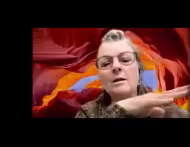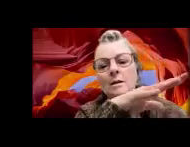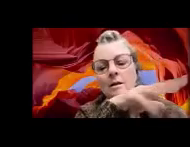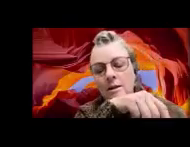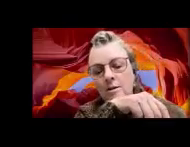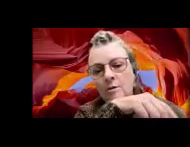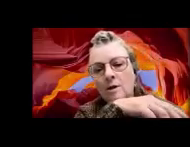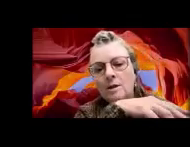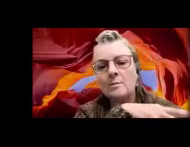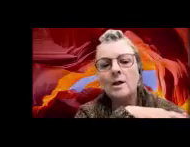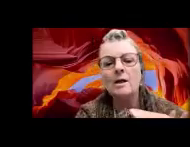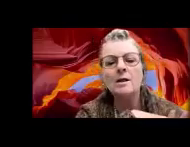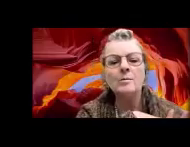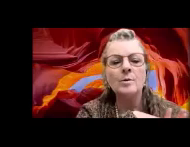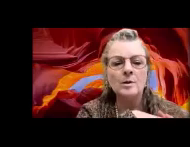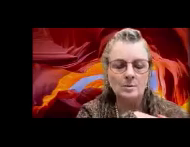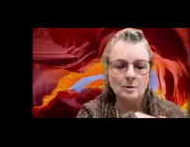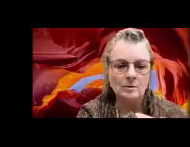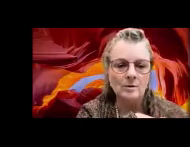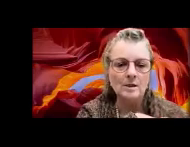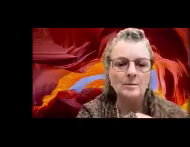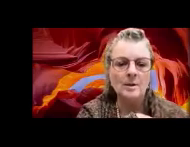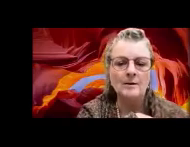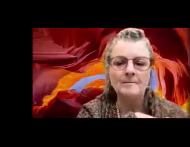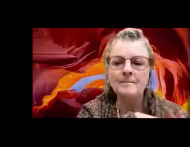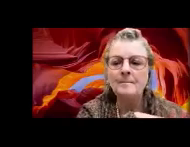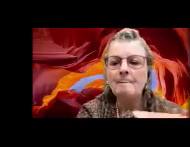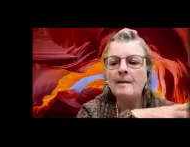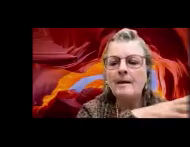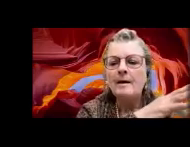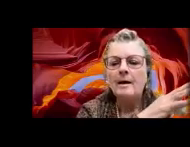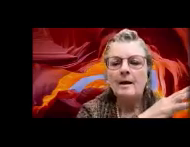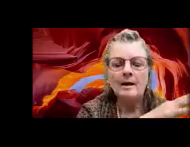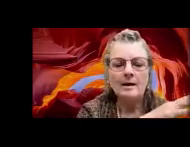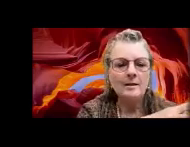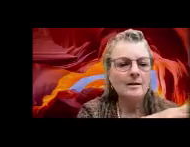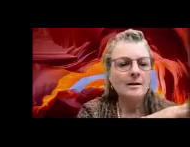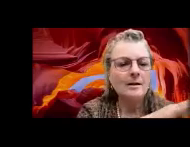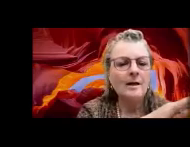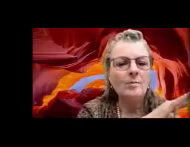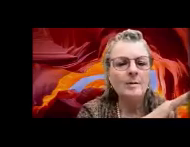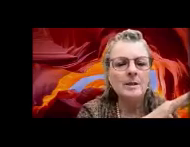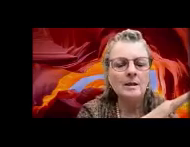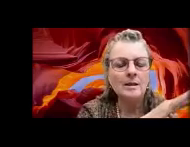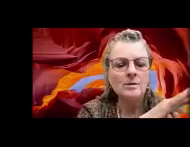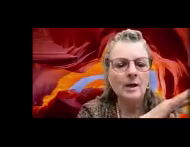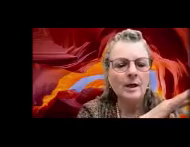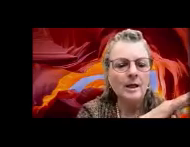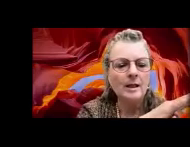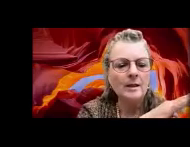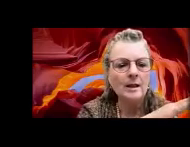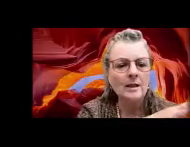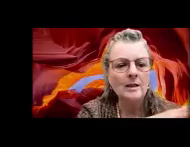clinician would draw something, and then the participant would draw something. And I hope I'm saying this right. I think the